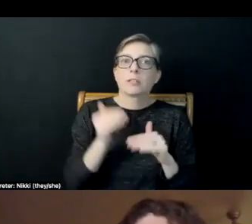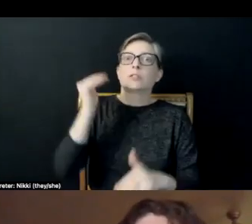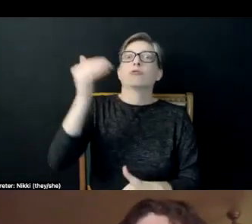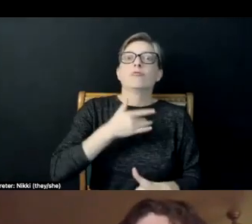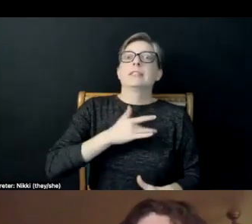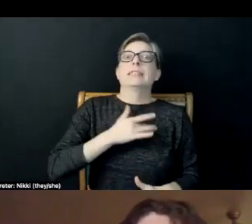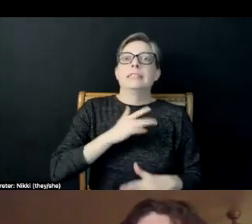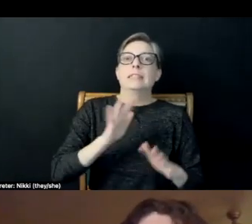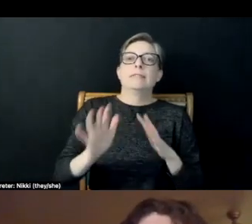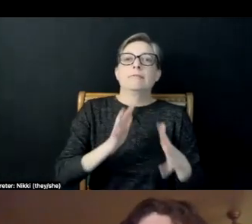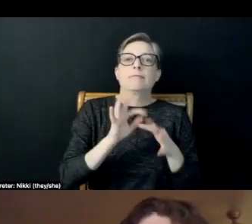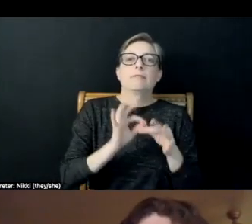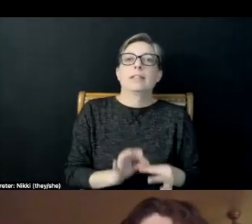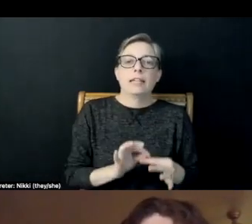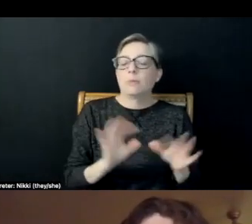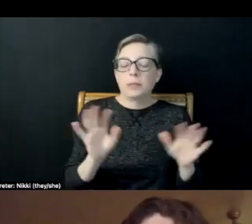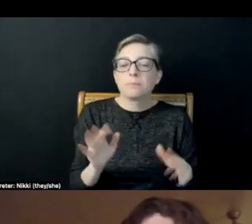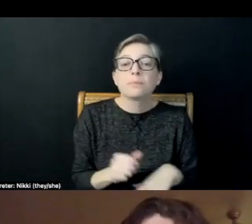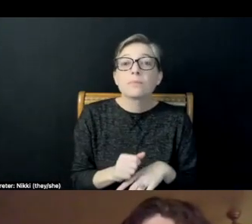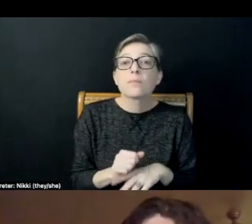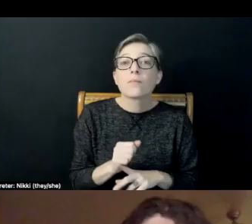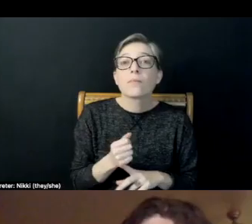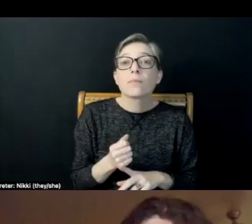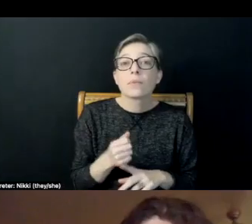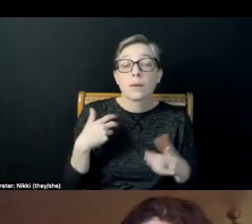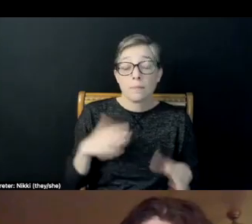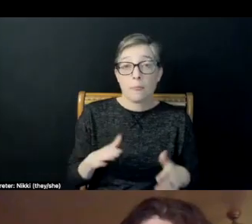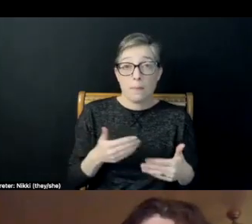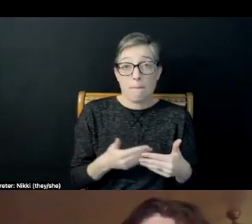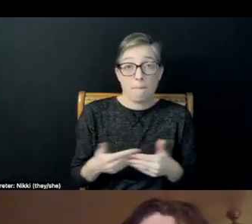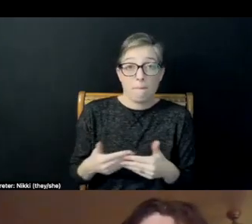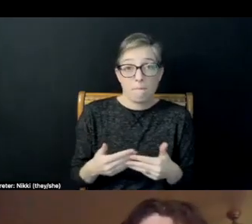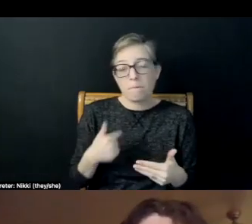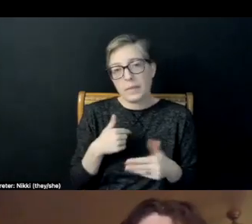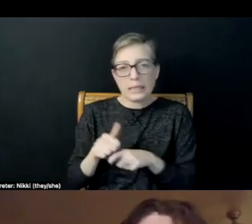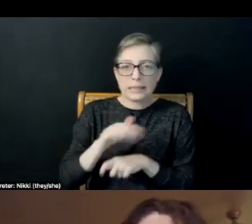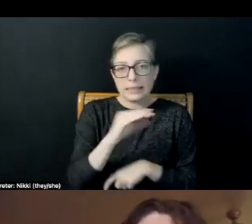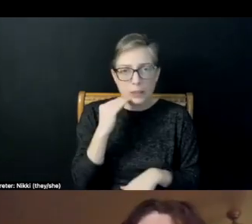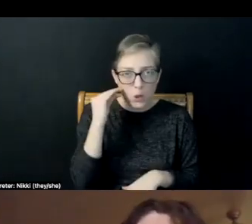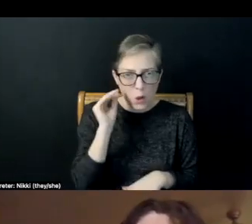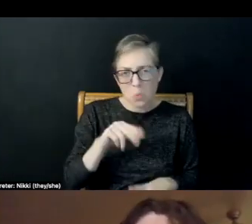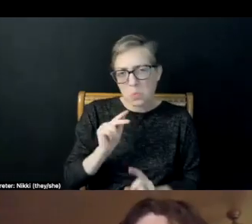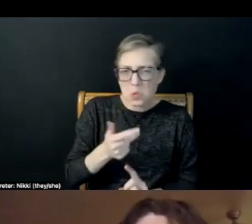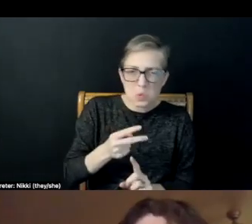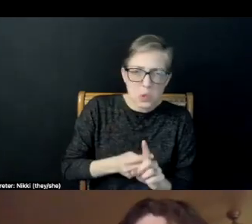my daughter had a follow-up appointment with the OT from the NICU. After I confirmed that we were doing well at home,